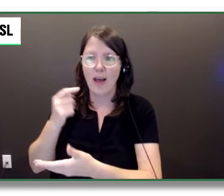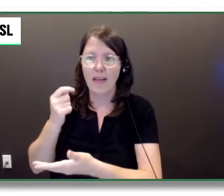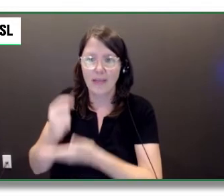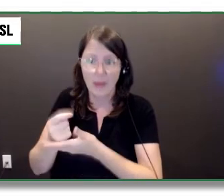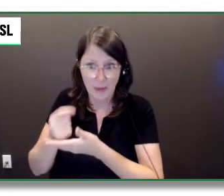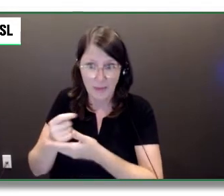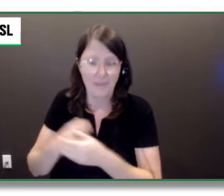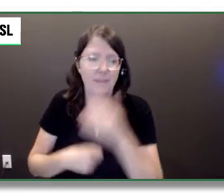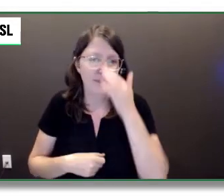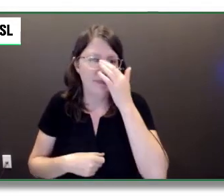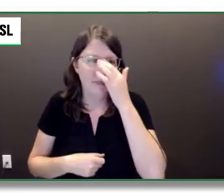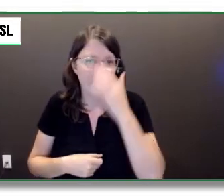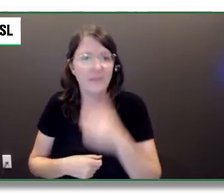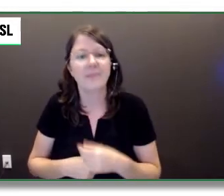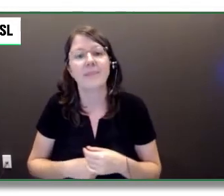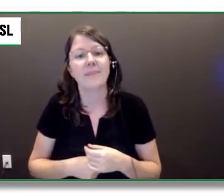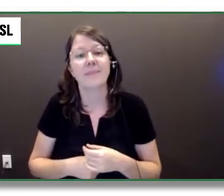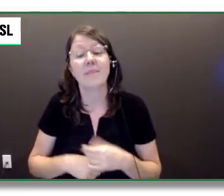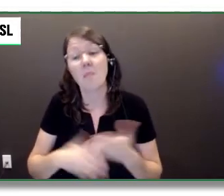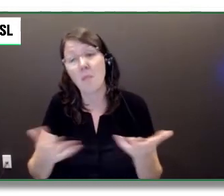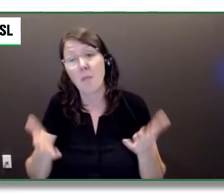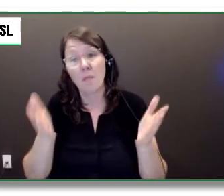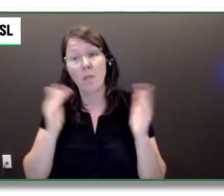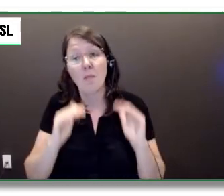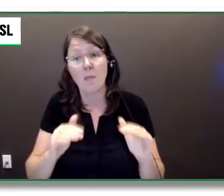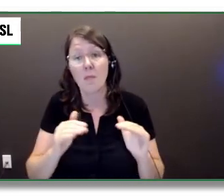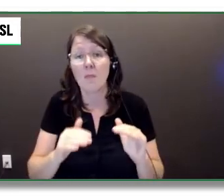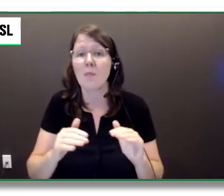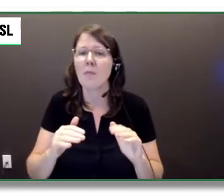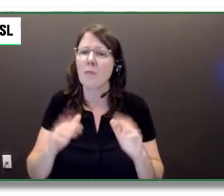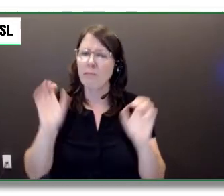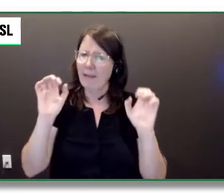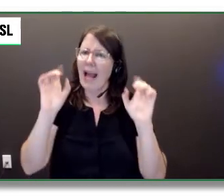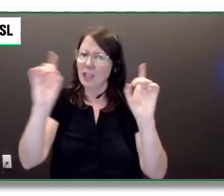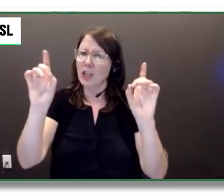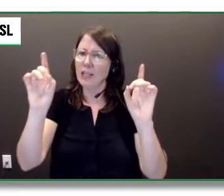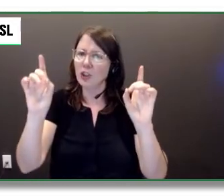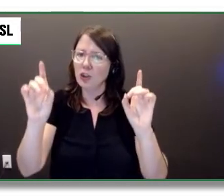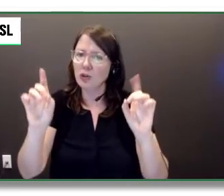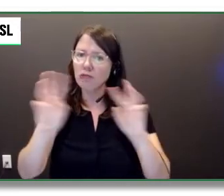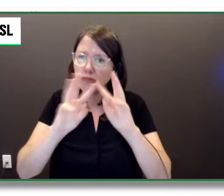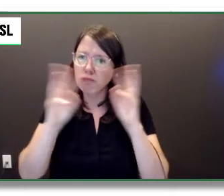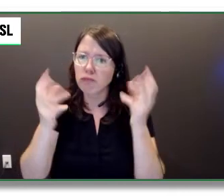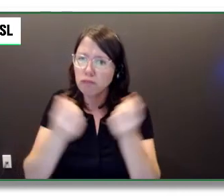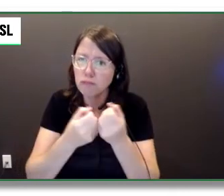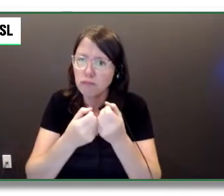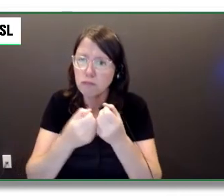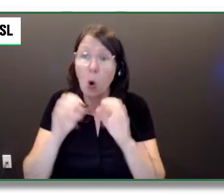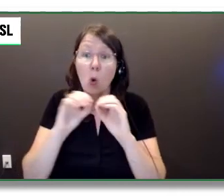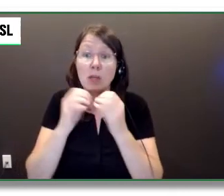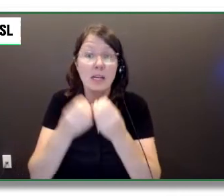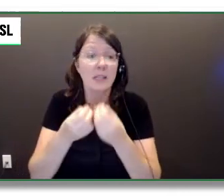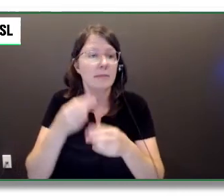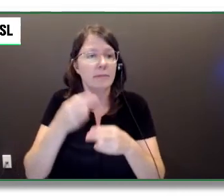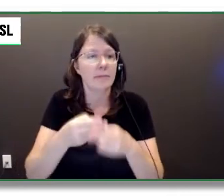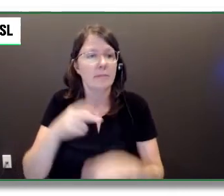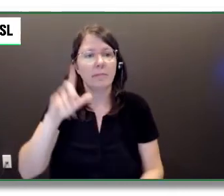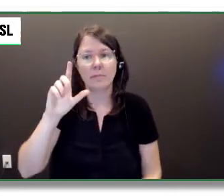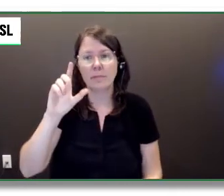webinars. This in this case from an organization called LEAF which stands for local enhancement and appreciation of forests which is in the Toronto area.